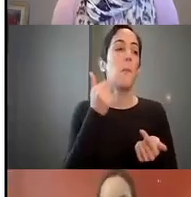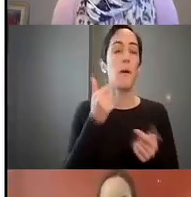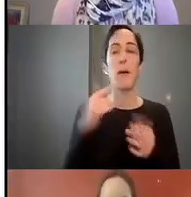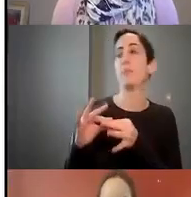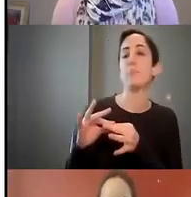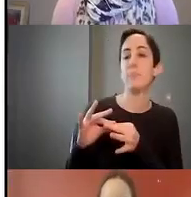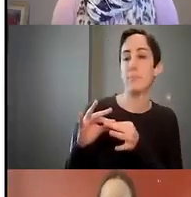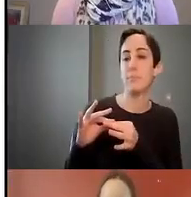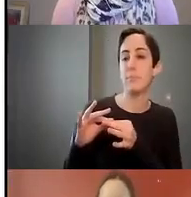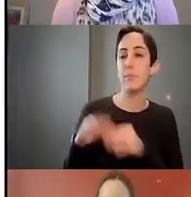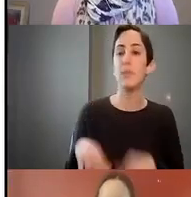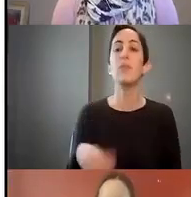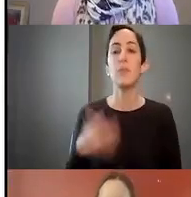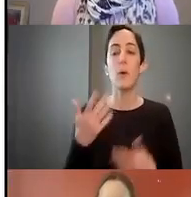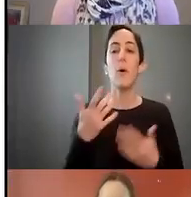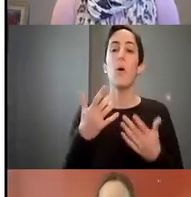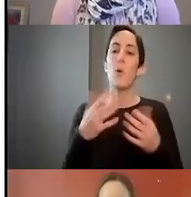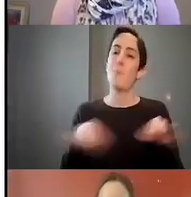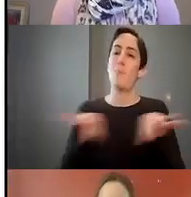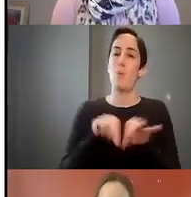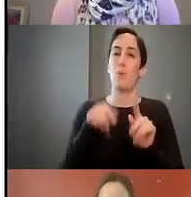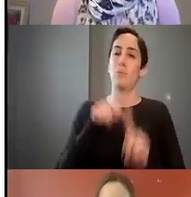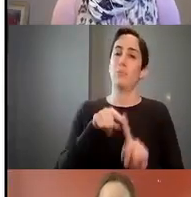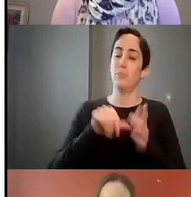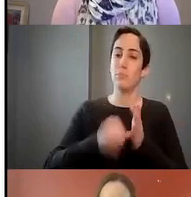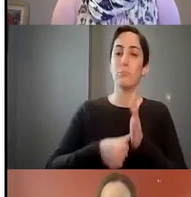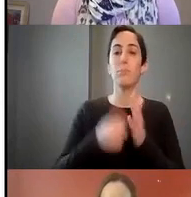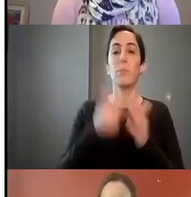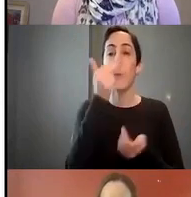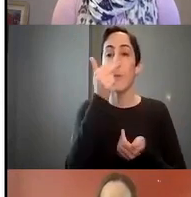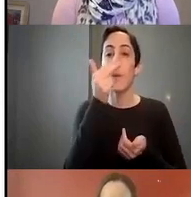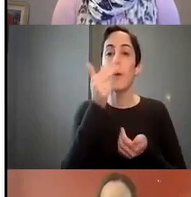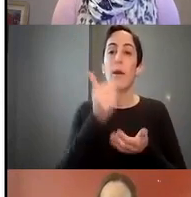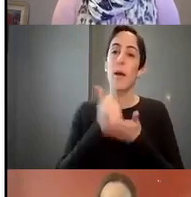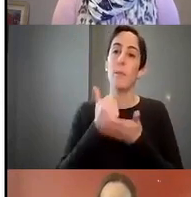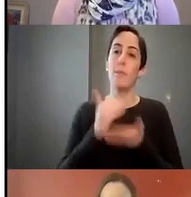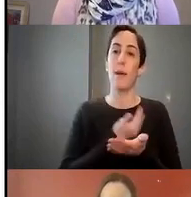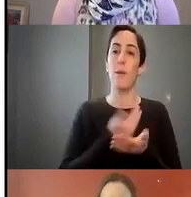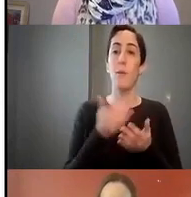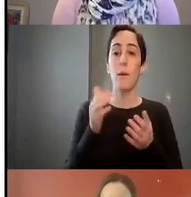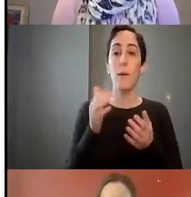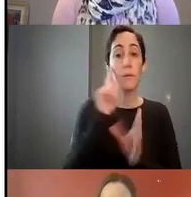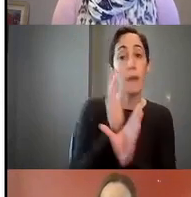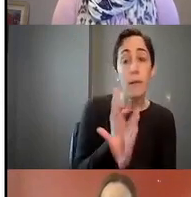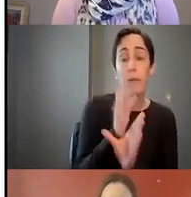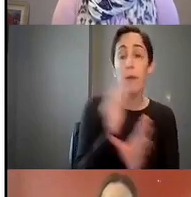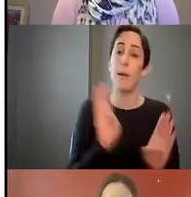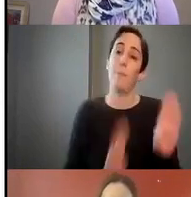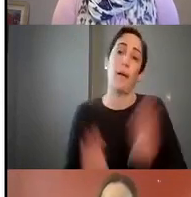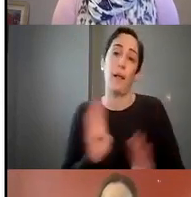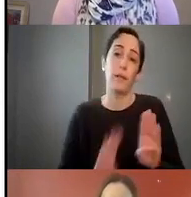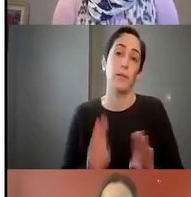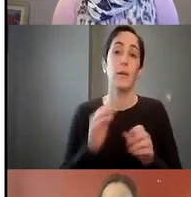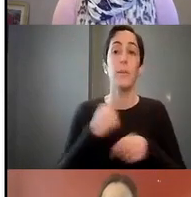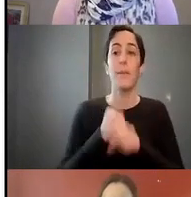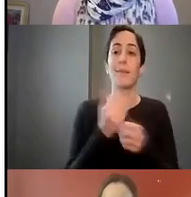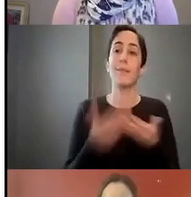to laughter and connection. Humor really the power on our biology when it comes lightens the load for all of us, not just to laughter and connection. Humor really for kids but for adults too, and often lightens the load for all of us, not just